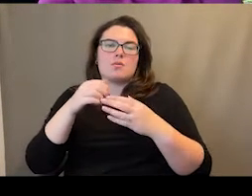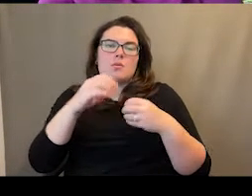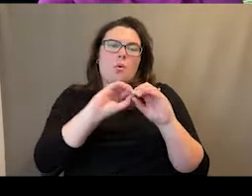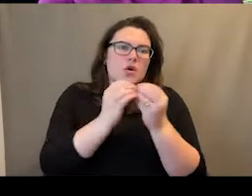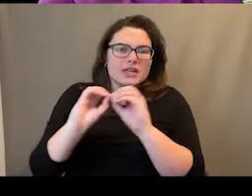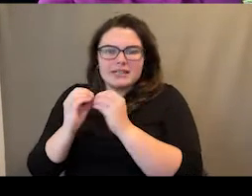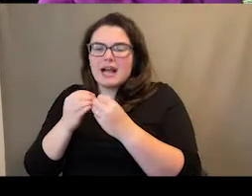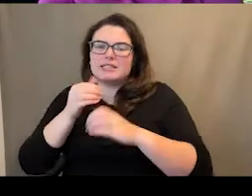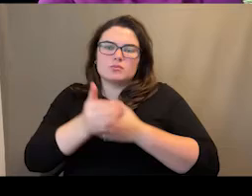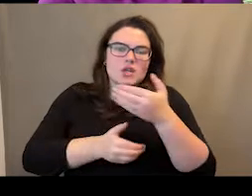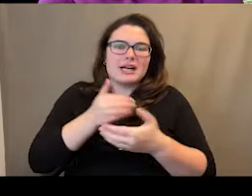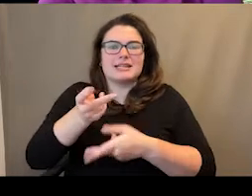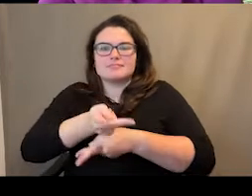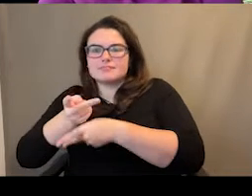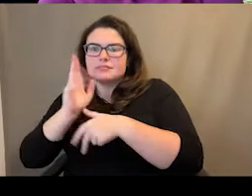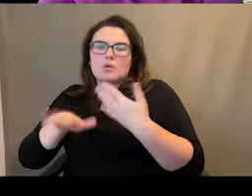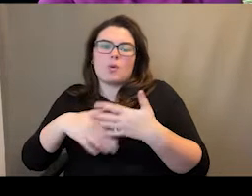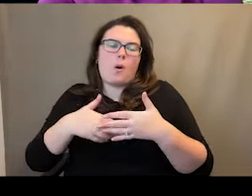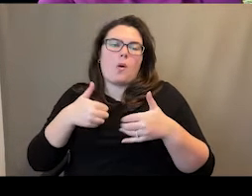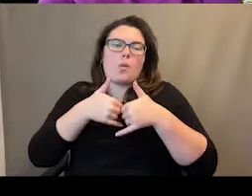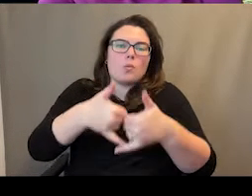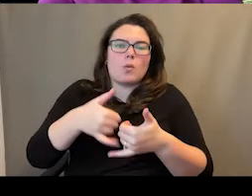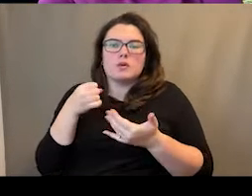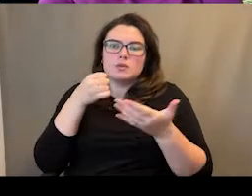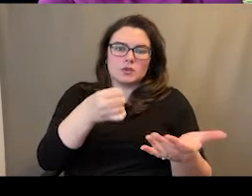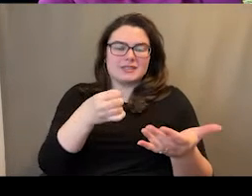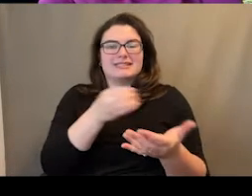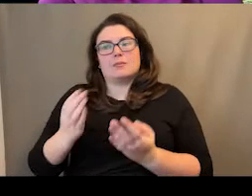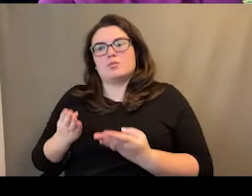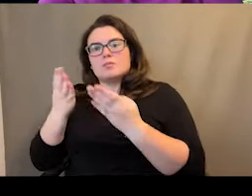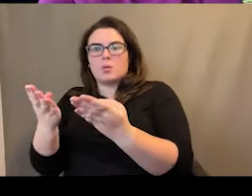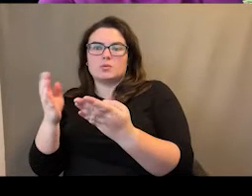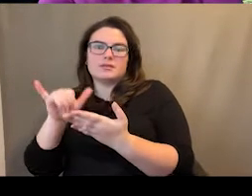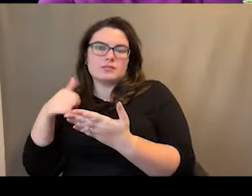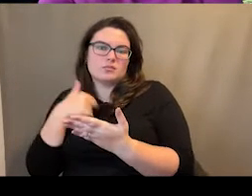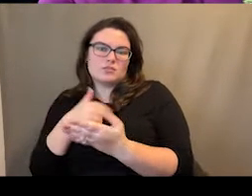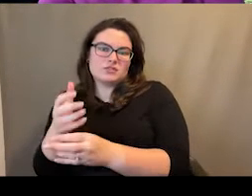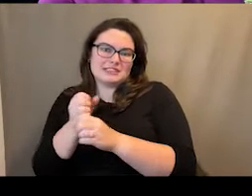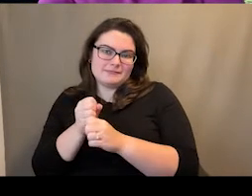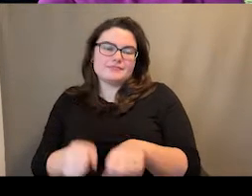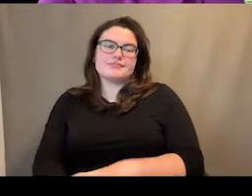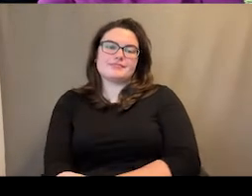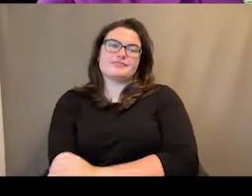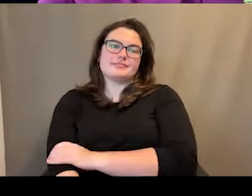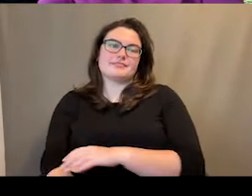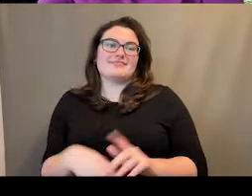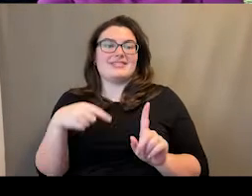the awards and proposals that we receive. This slide right here gives you